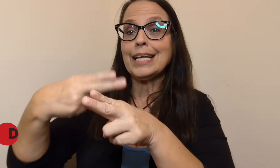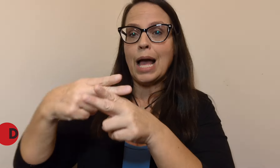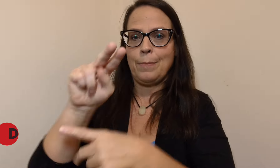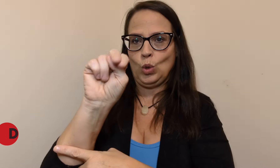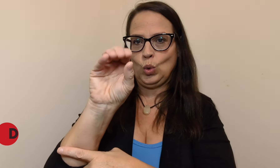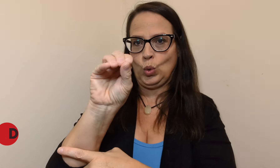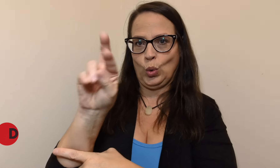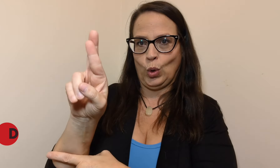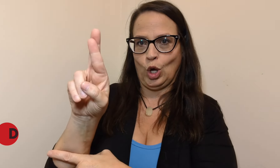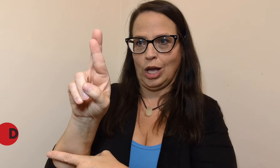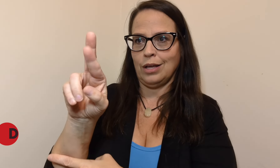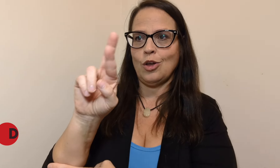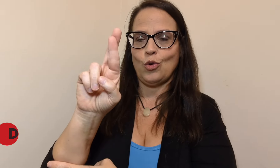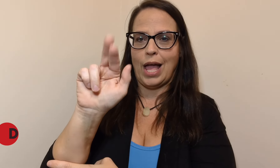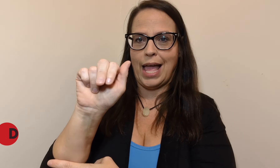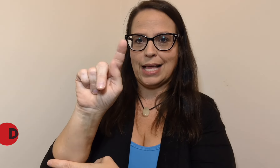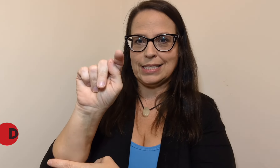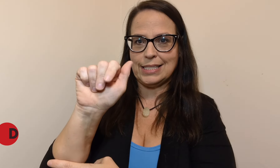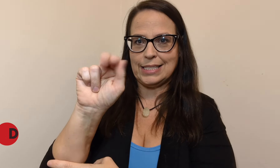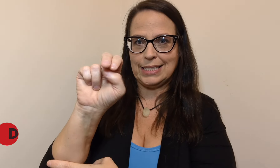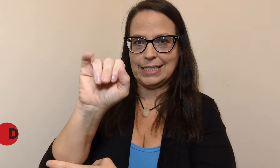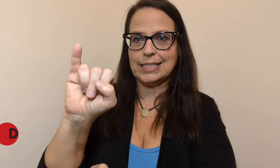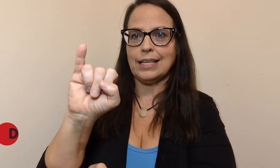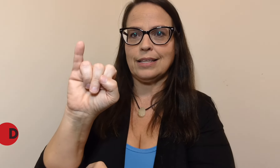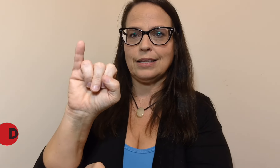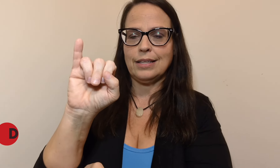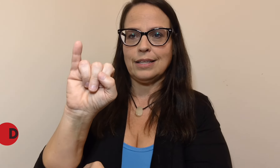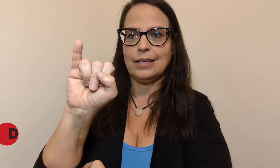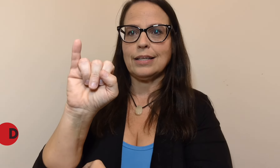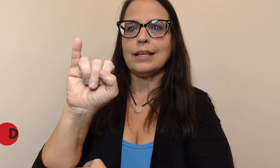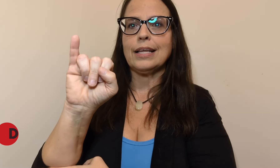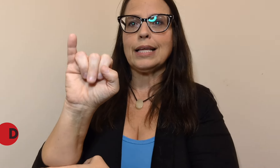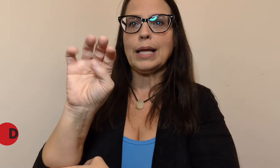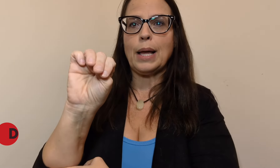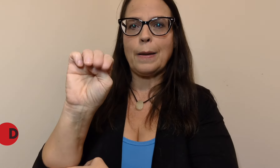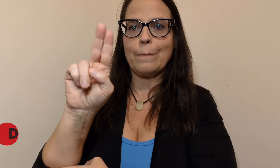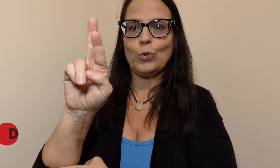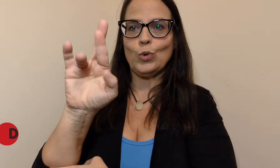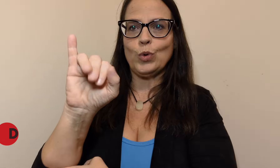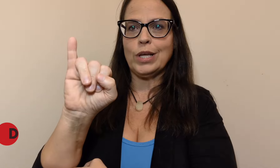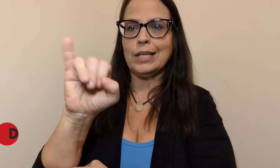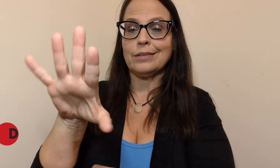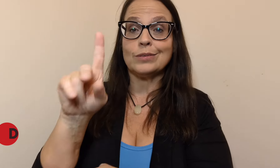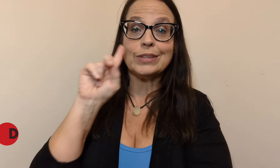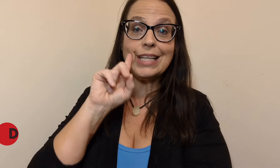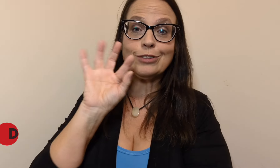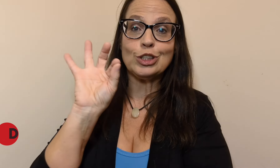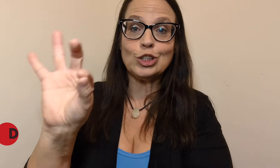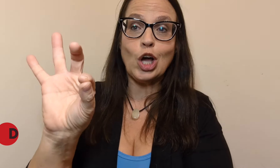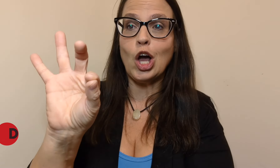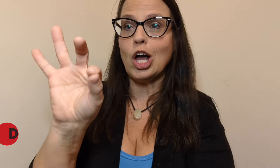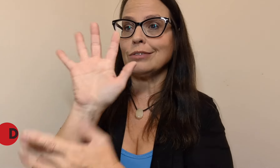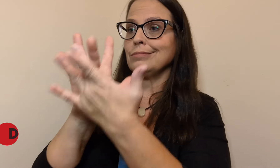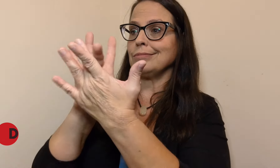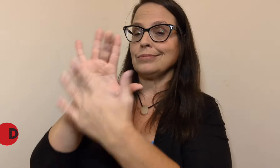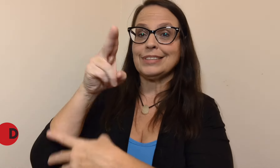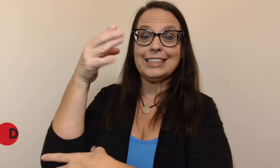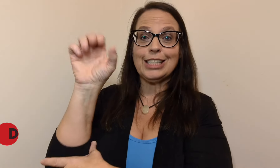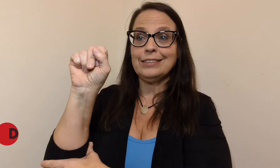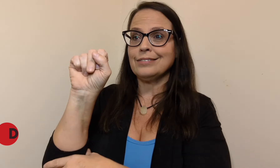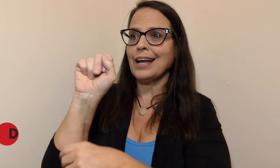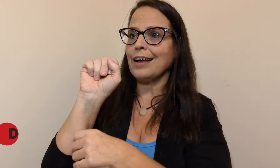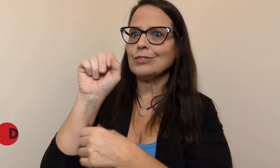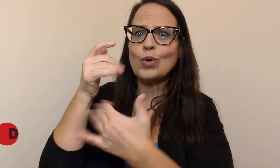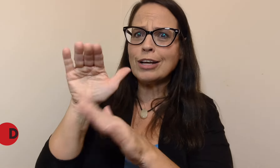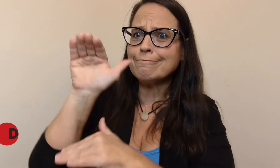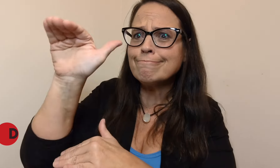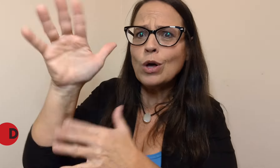Her name is Noor Ratansi-Iamurri. DeafDots contacted CHS and tried